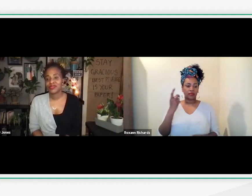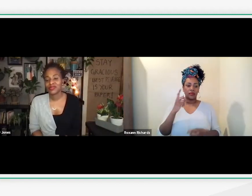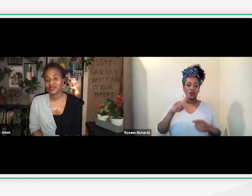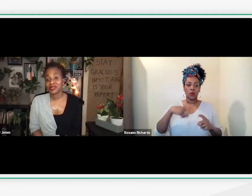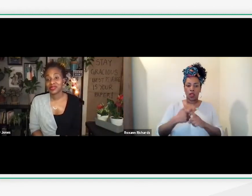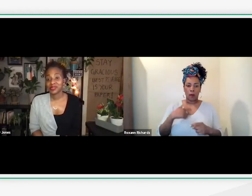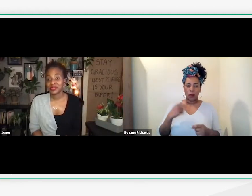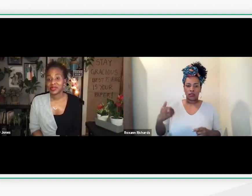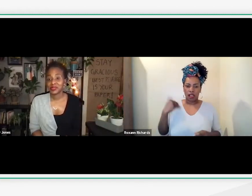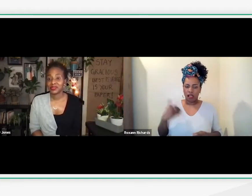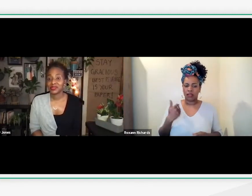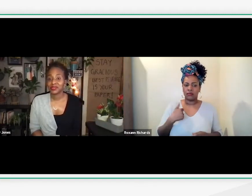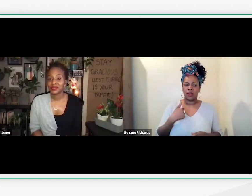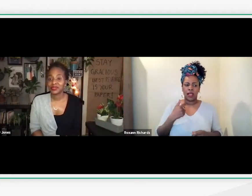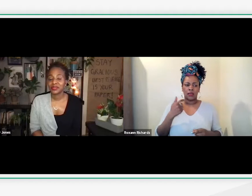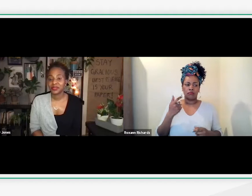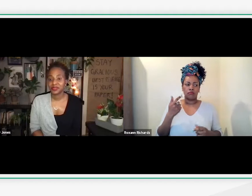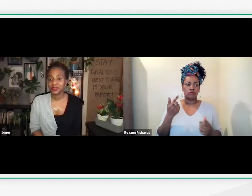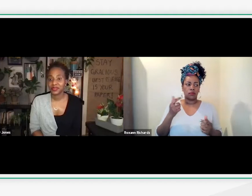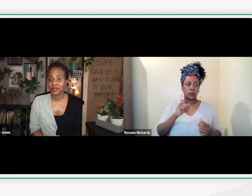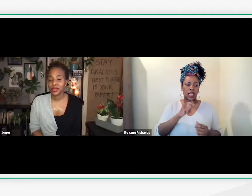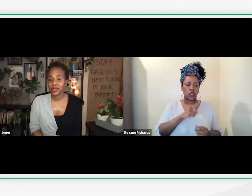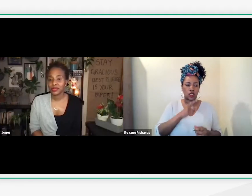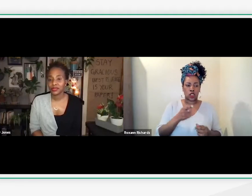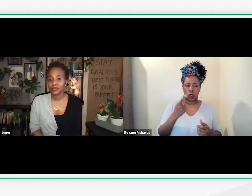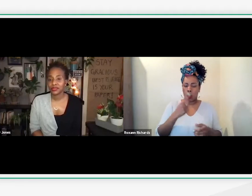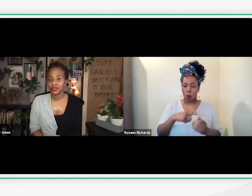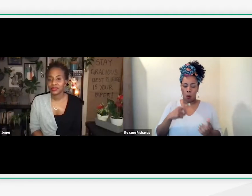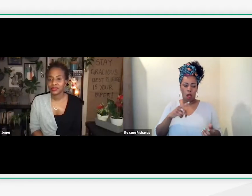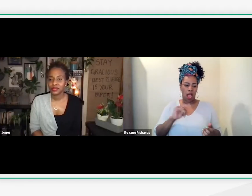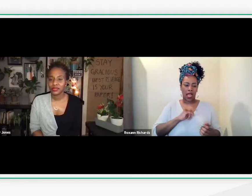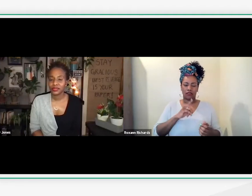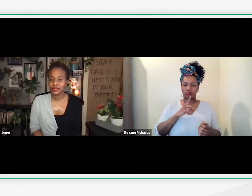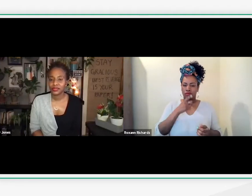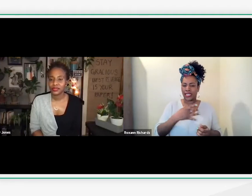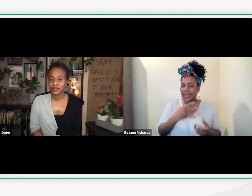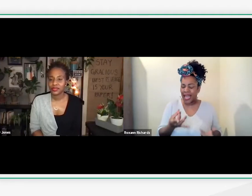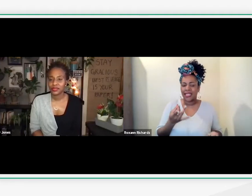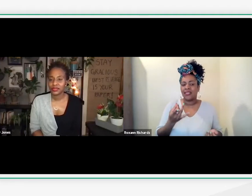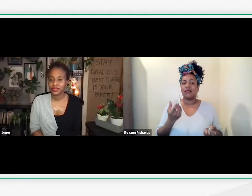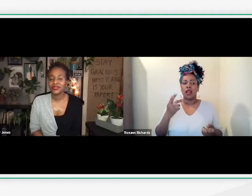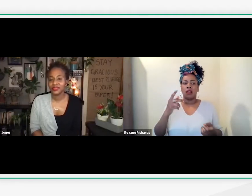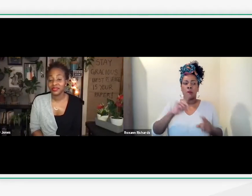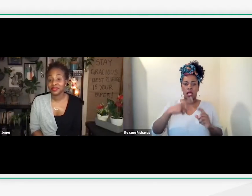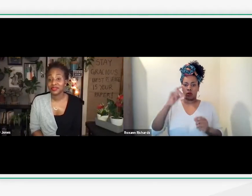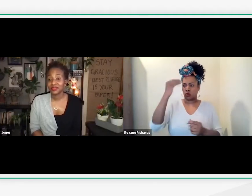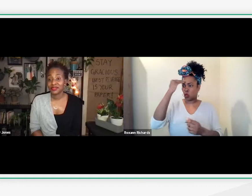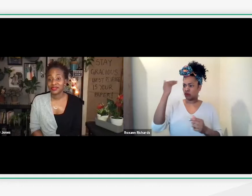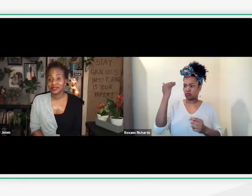got you into it? What got you motivated? When I was younger, I wasn't really sure what I liked.